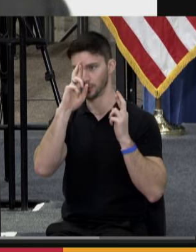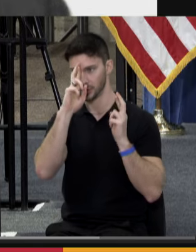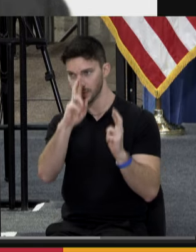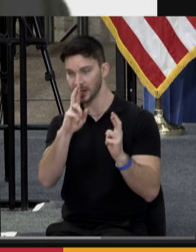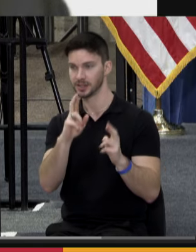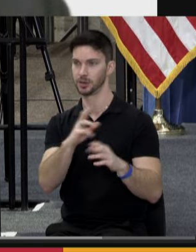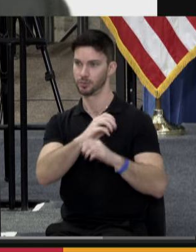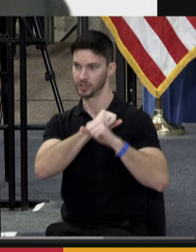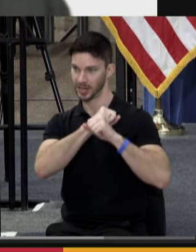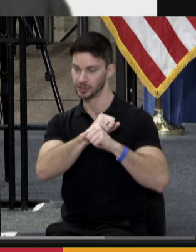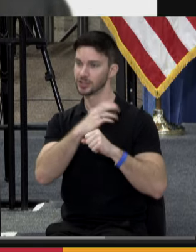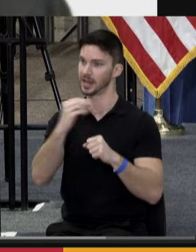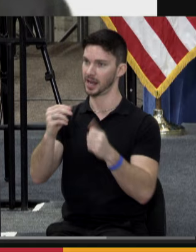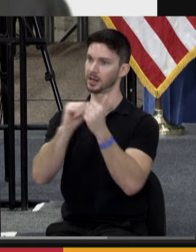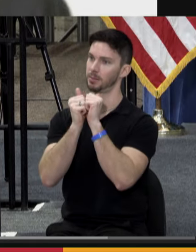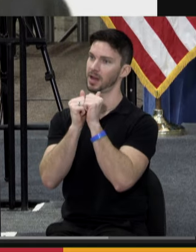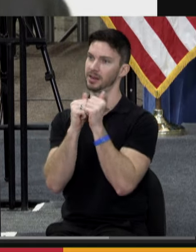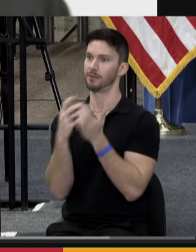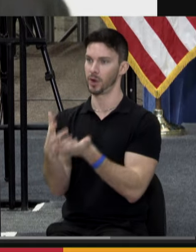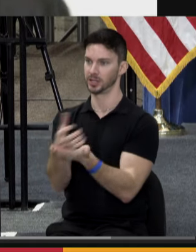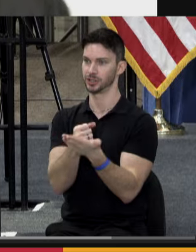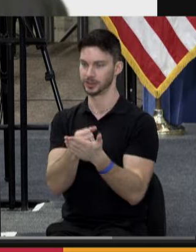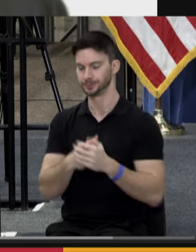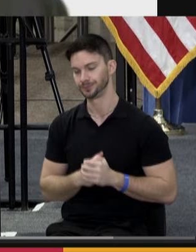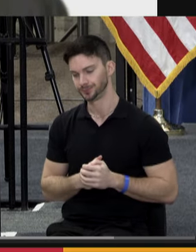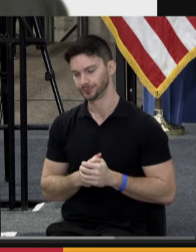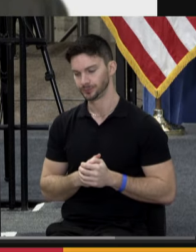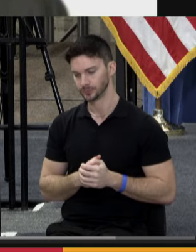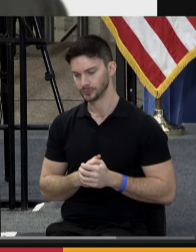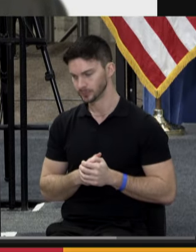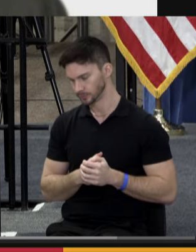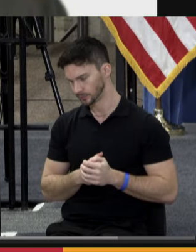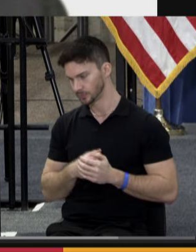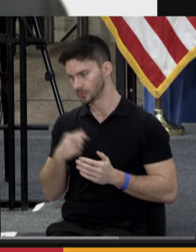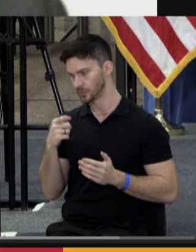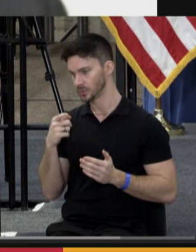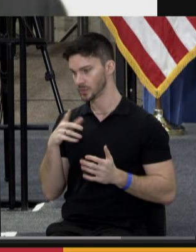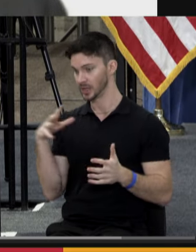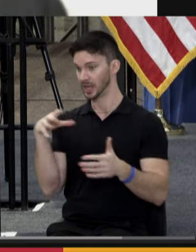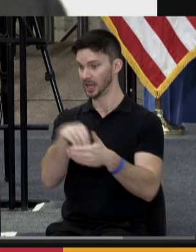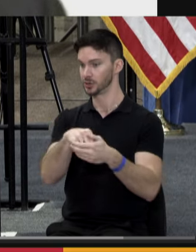wages. Investing in this workforce isn't just the right thing to do, it will allow people